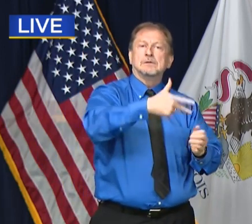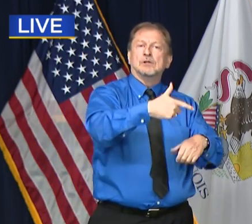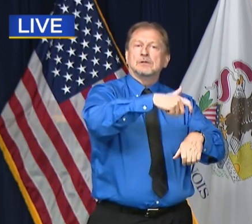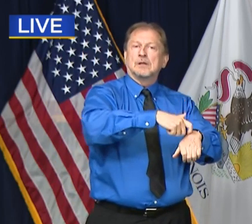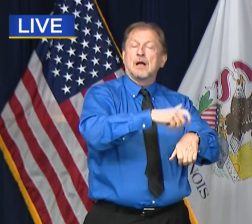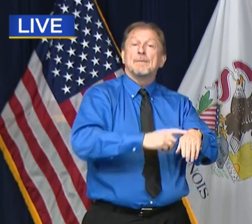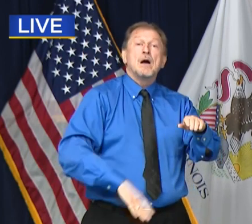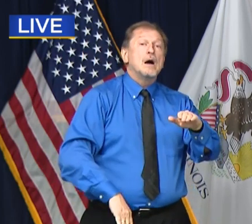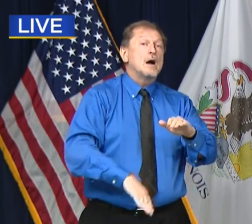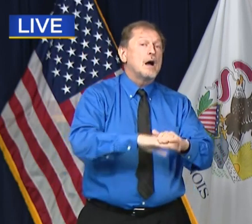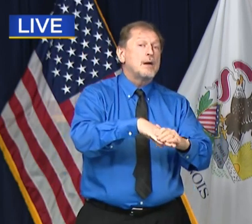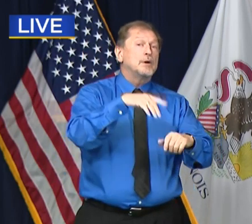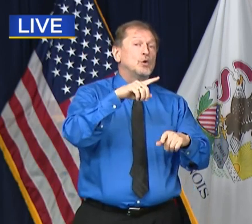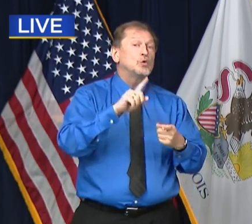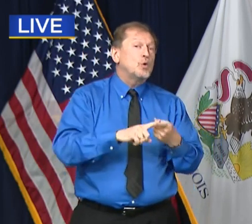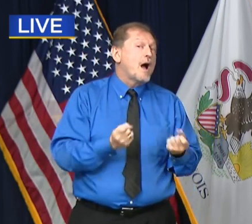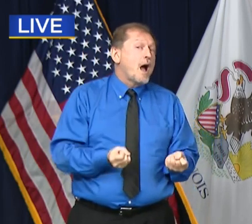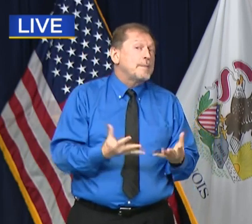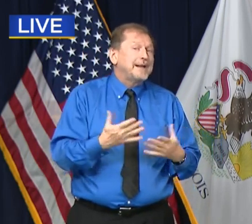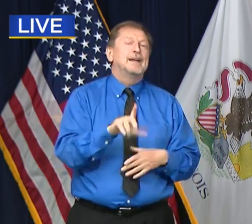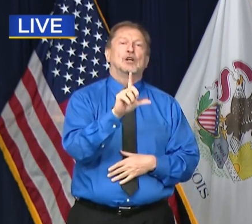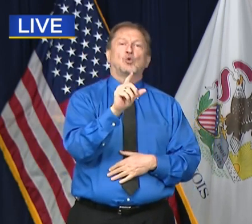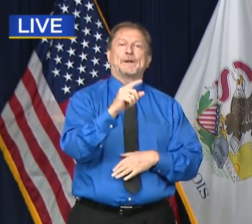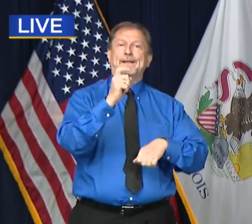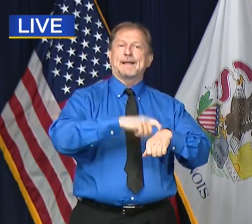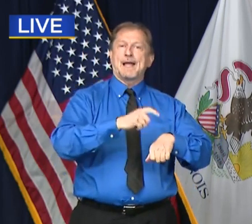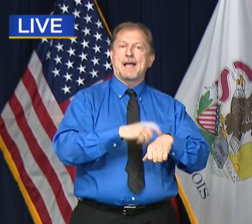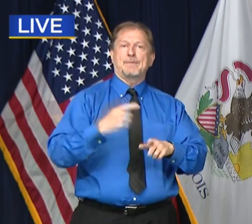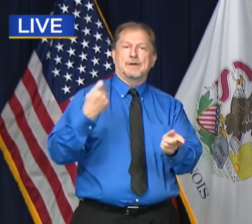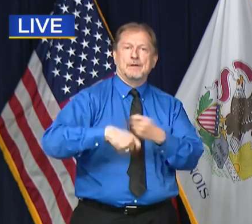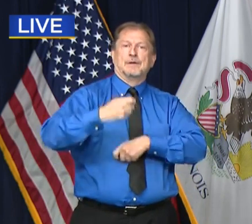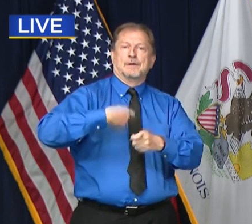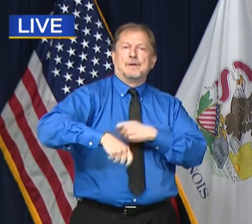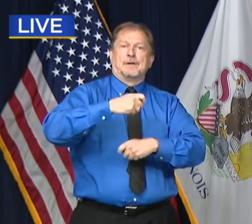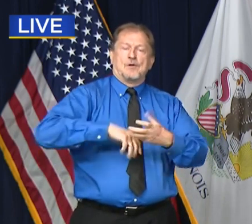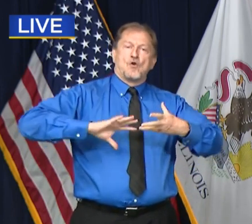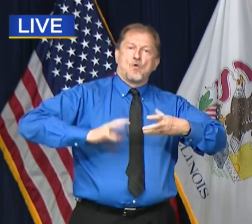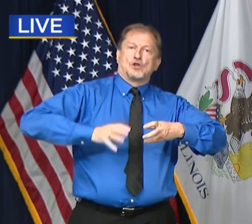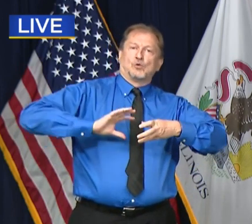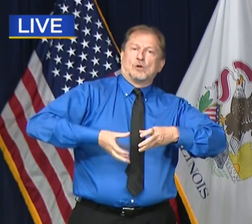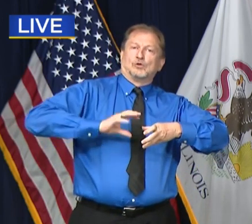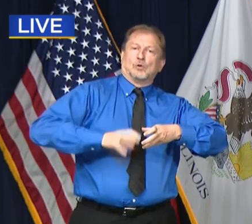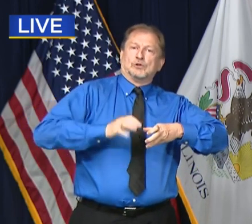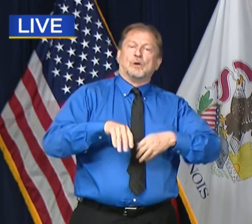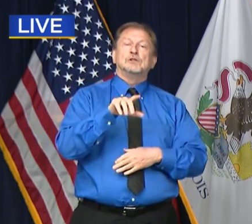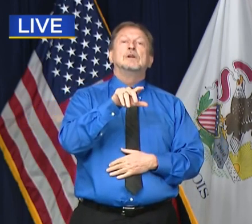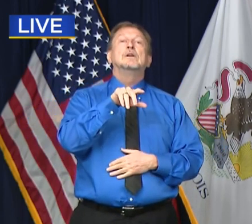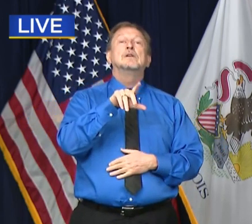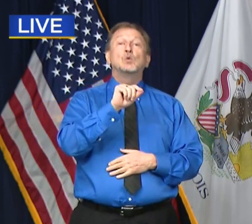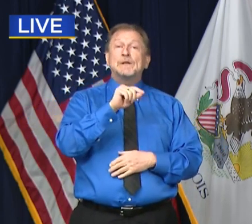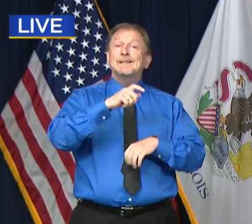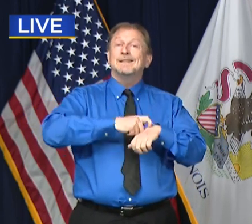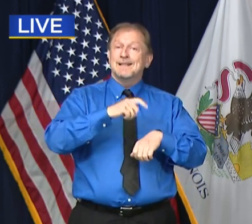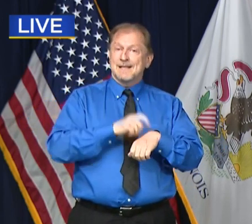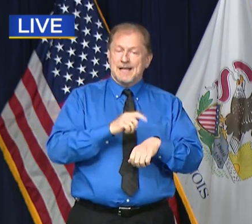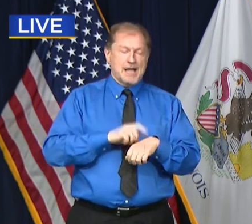SERVICES DEPARTMENT ALL THE COSTS OF USING THE SYSTEM. EACH MASK CAN BE CONTAMINATED